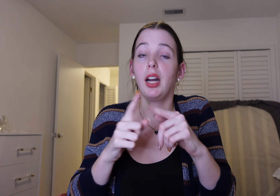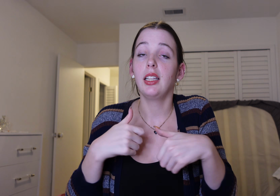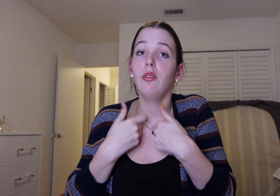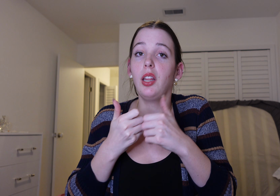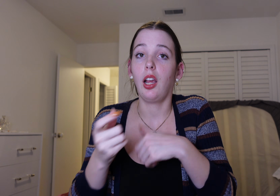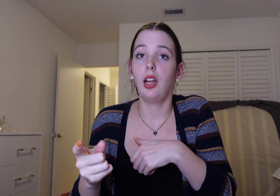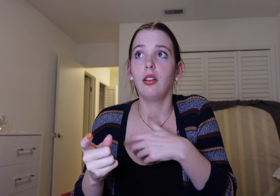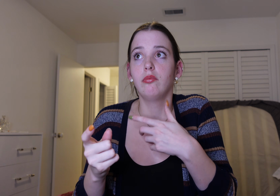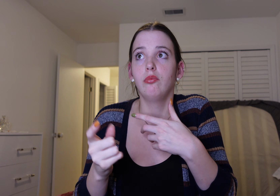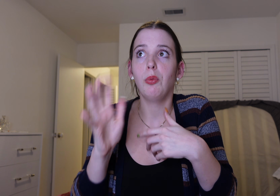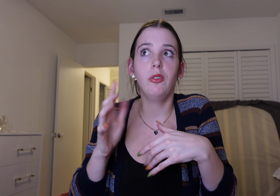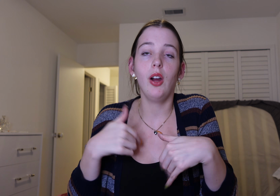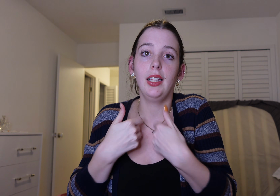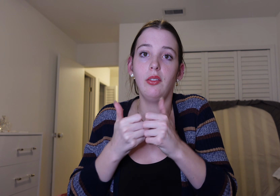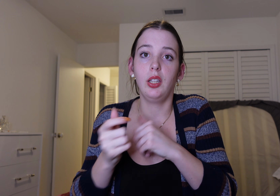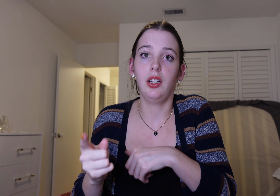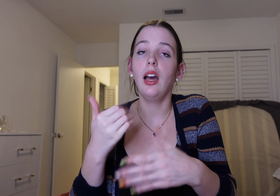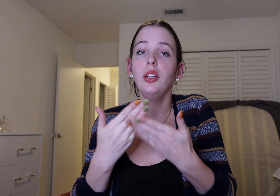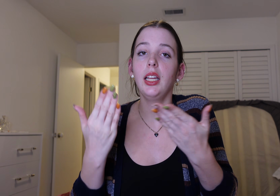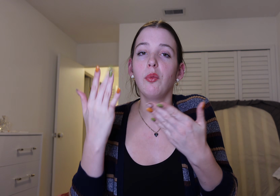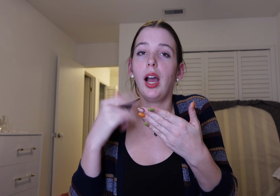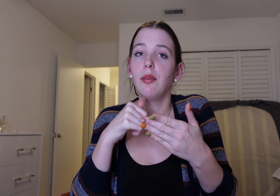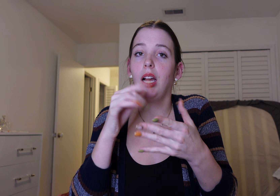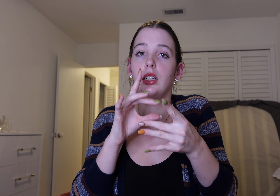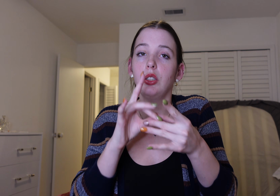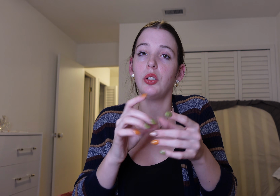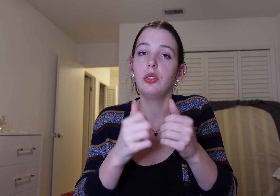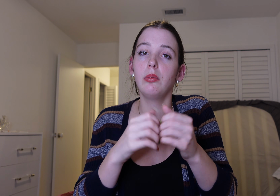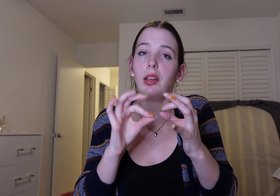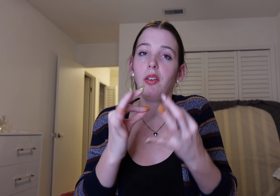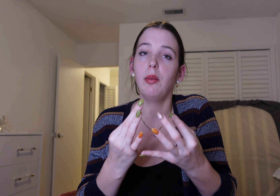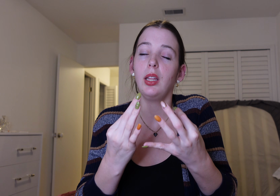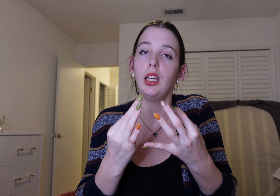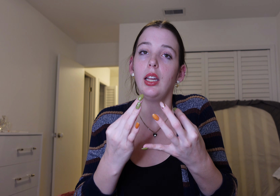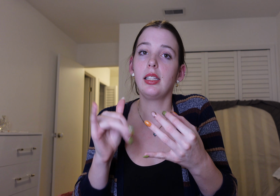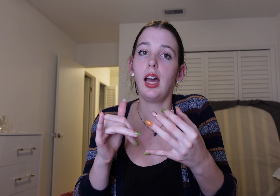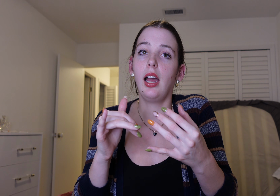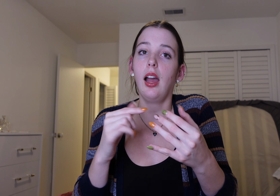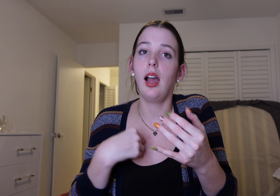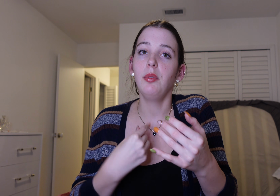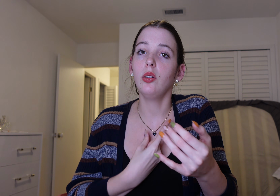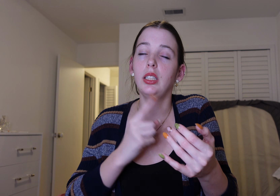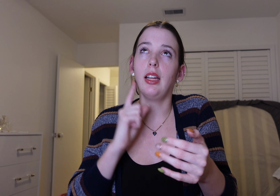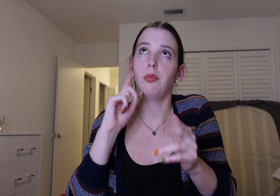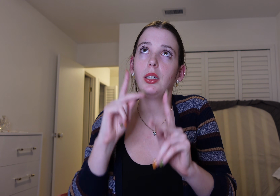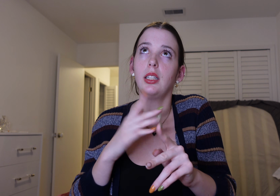but I live with her, well, before I lived with her the other thing why I'm not close with my family is that I'm the only Deaf person